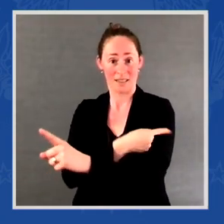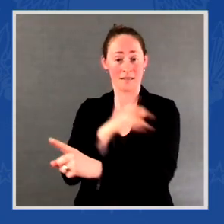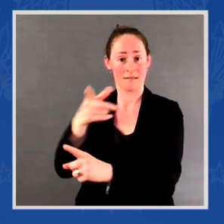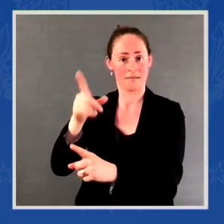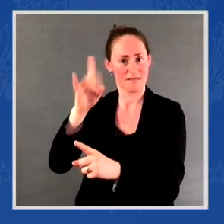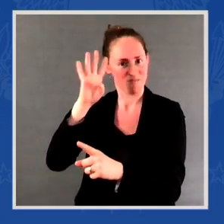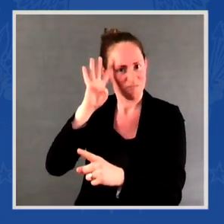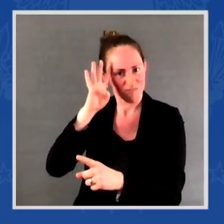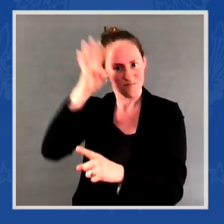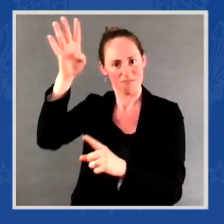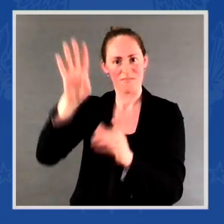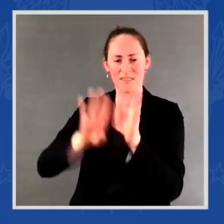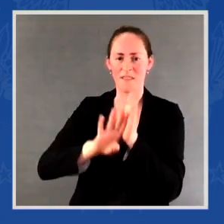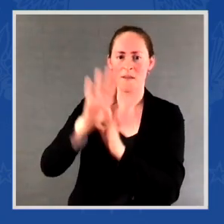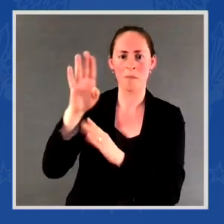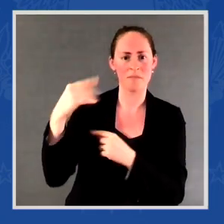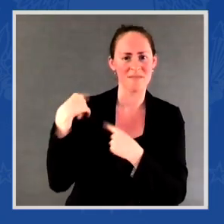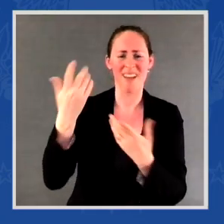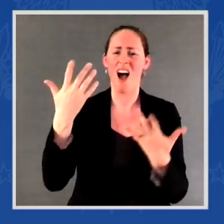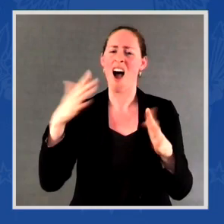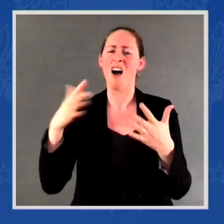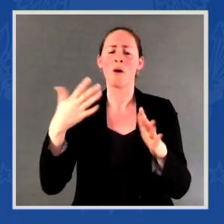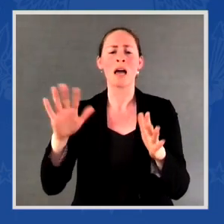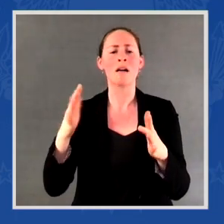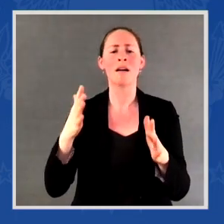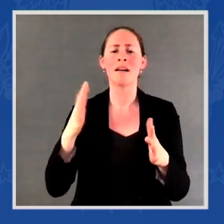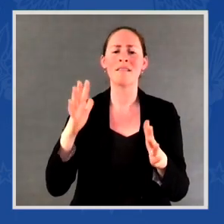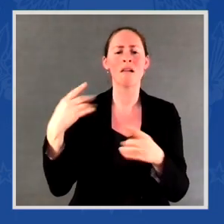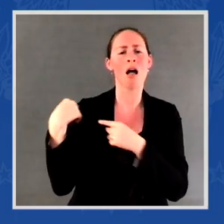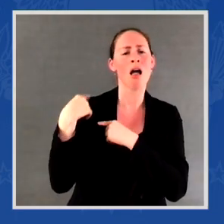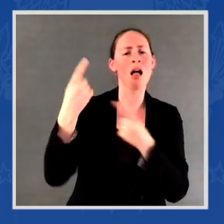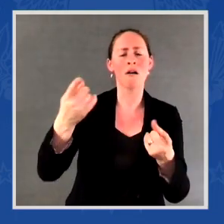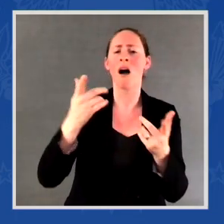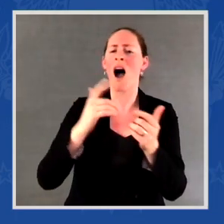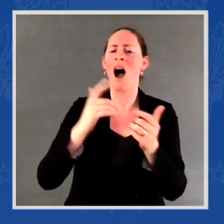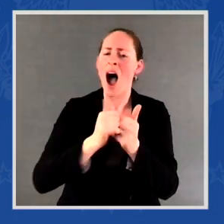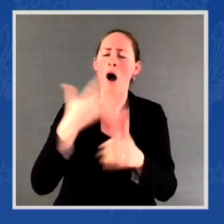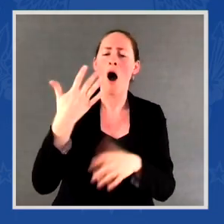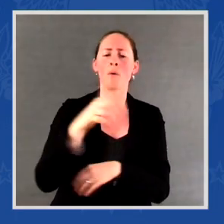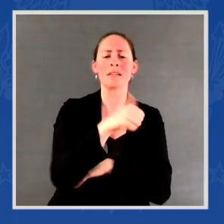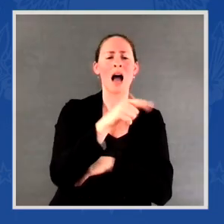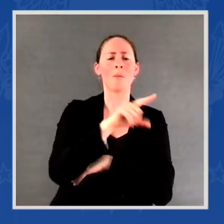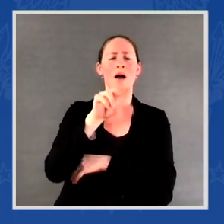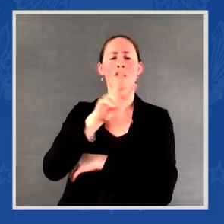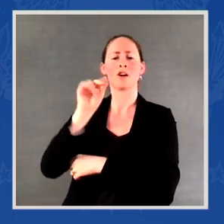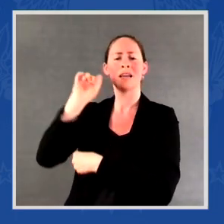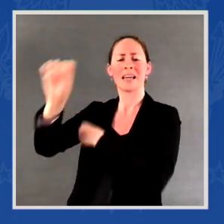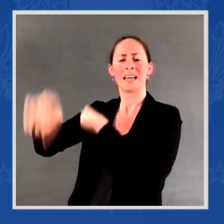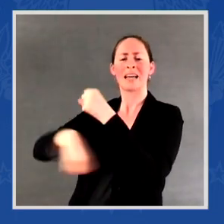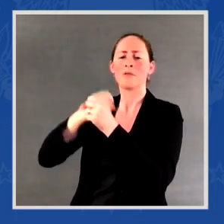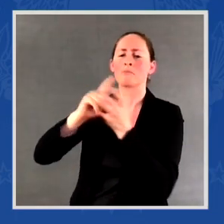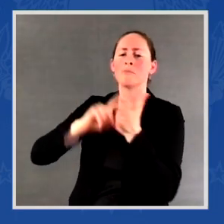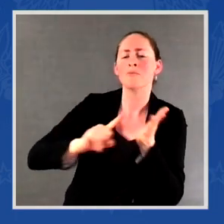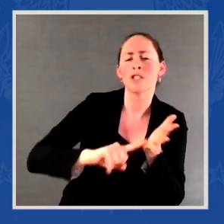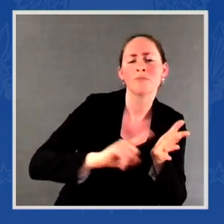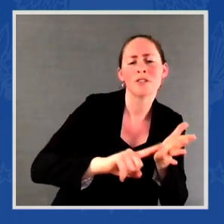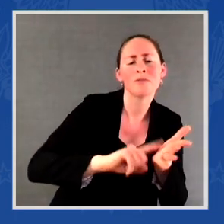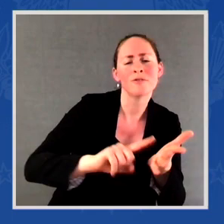under Republican and Democratic administrations. As I said, I met her earlier this year during a tour of the NIH Vaccine Research Center